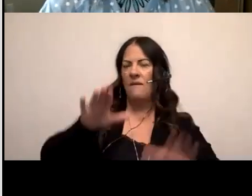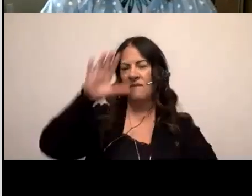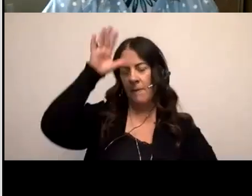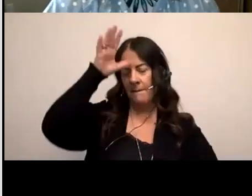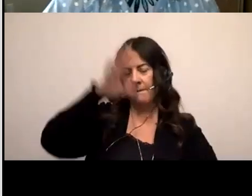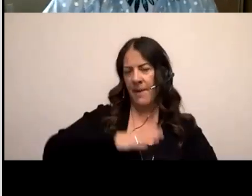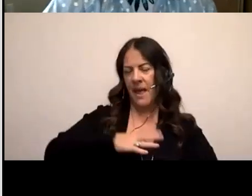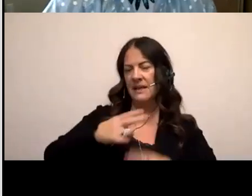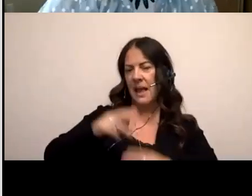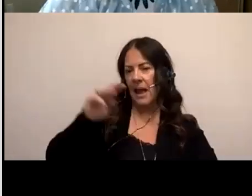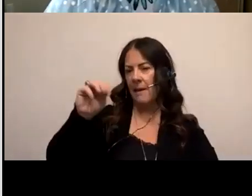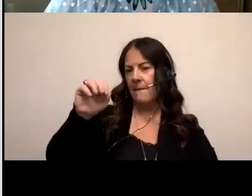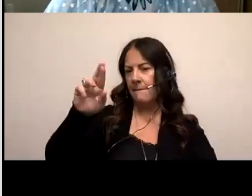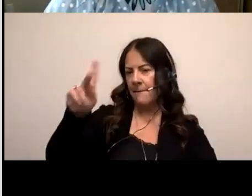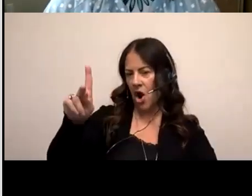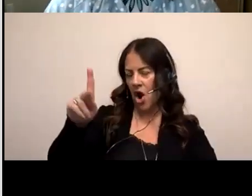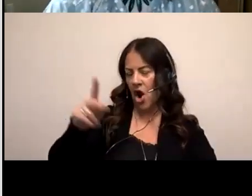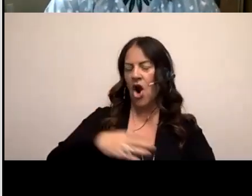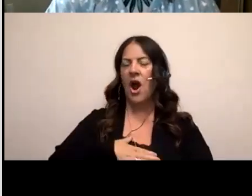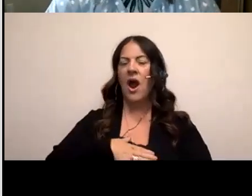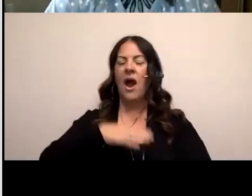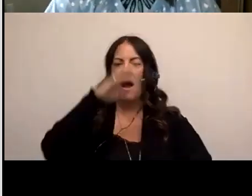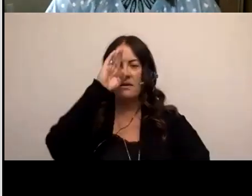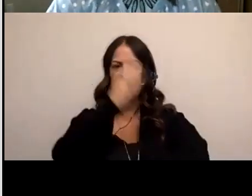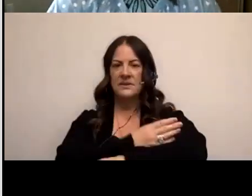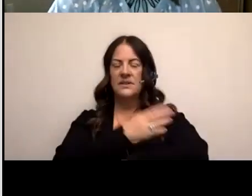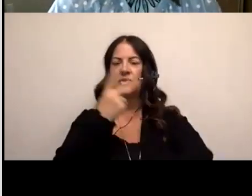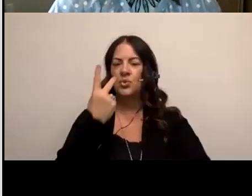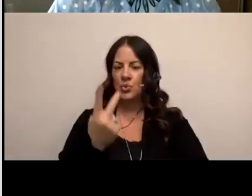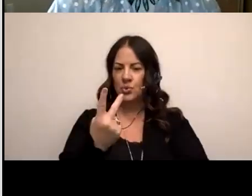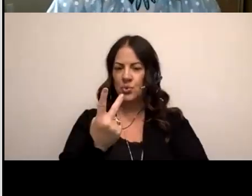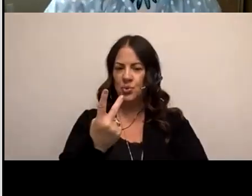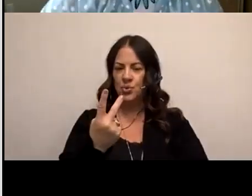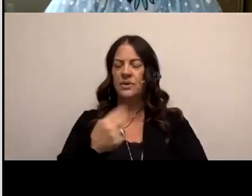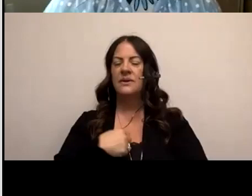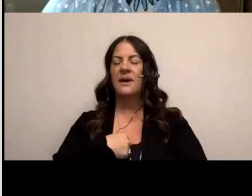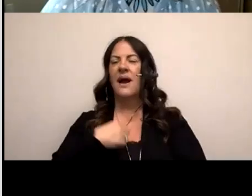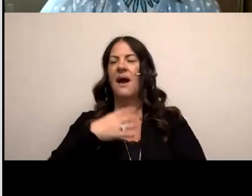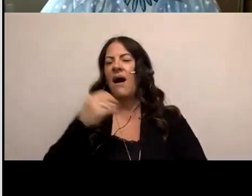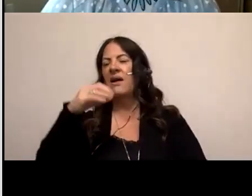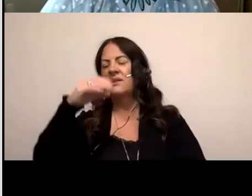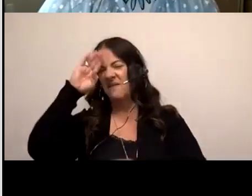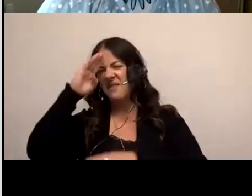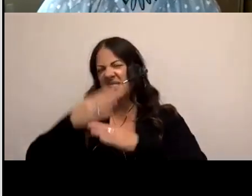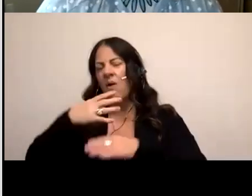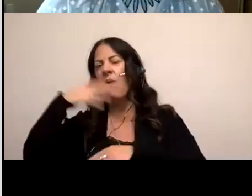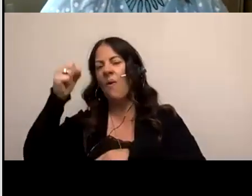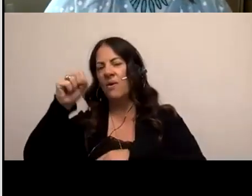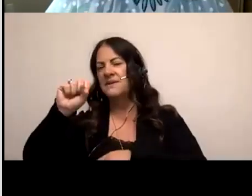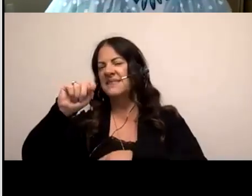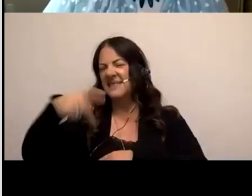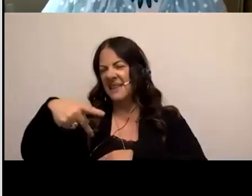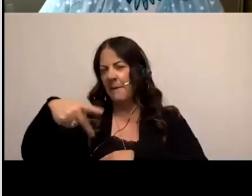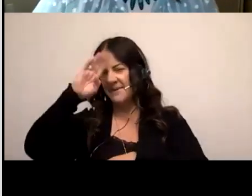BOYS AND STEP KID TO THIS KID UP HERE I TOLD HIM TO SEND ME A PICTURE OF THIS IS WHAT HE